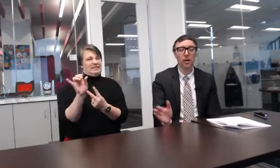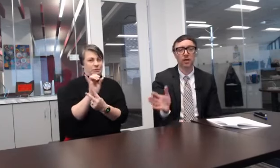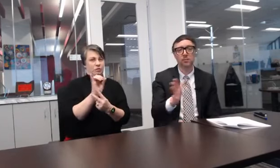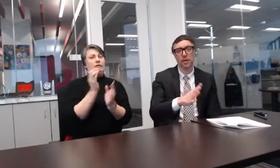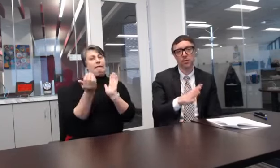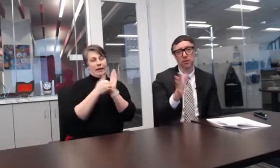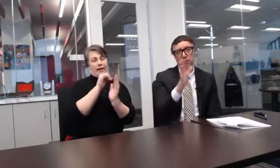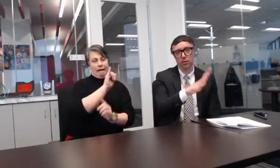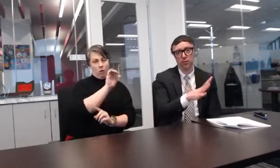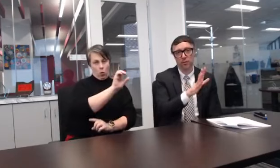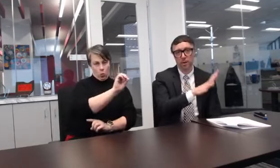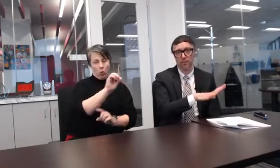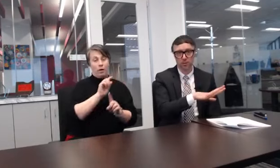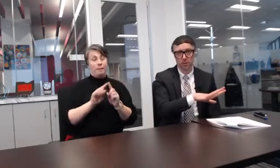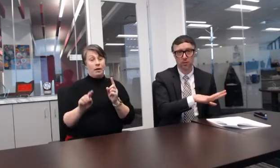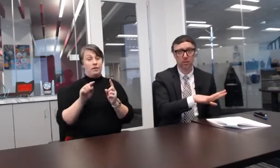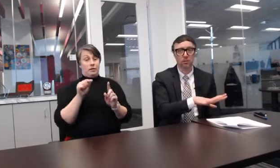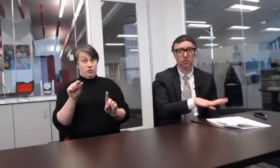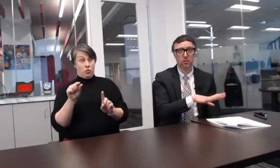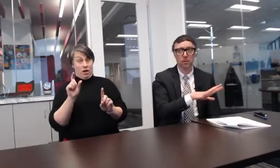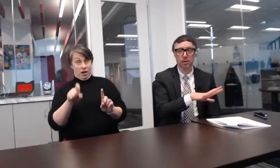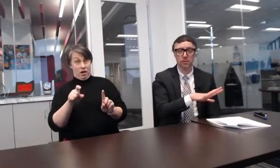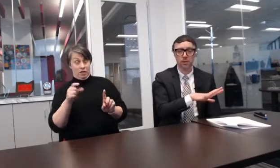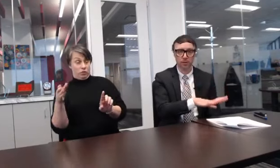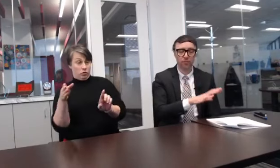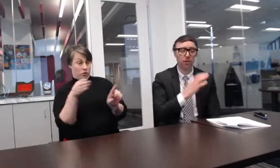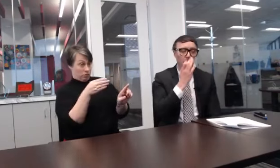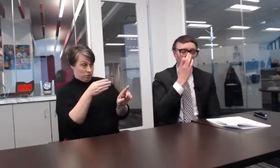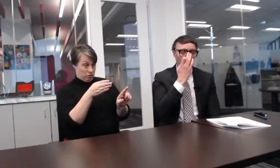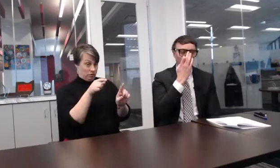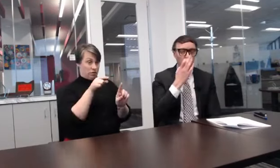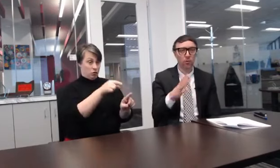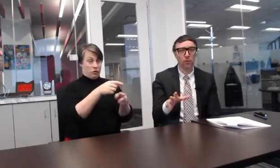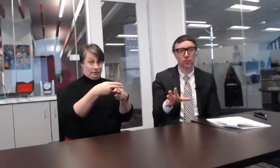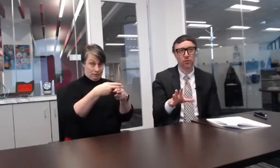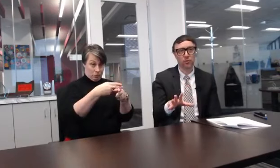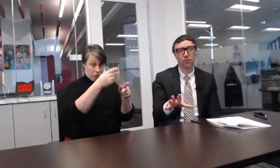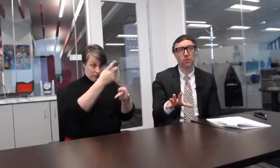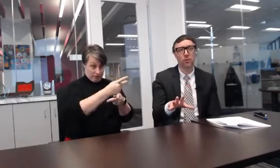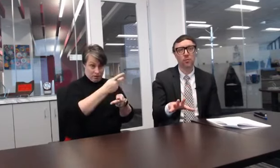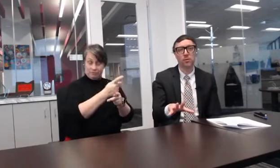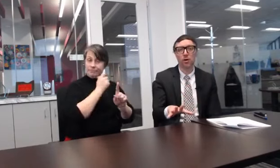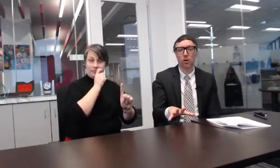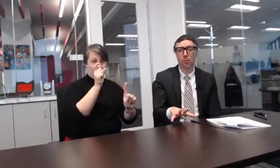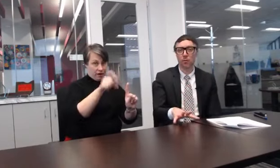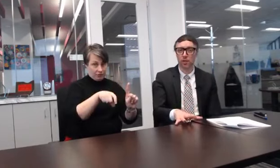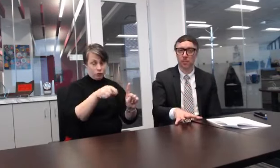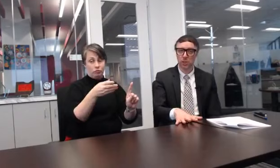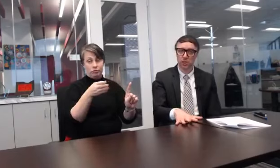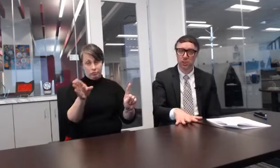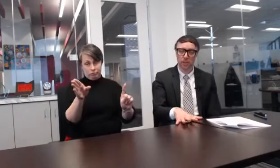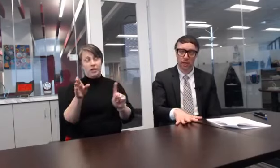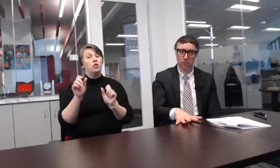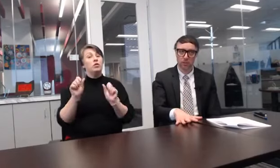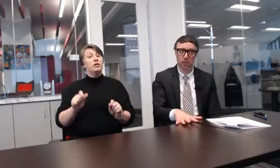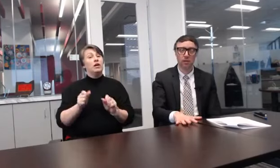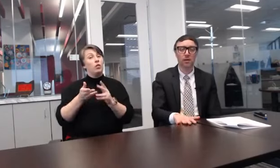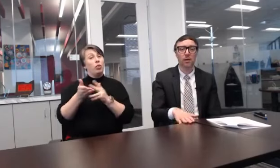and it's meant to divert you from having to go into an ICF. You go through, what's called pre-admission counseling